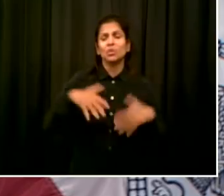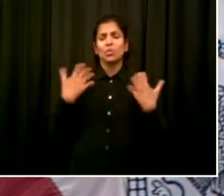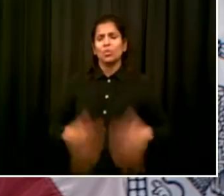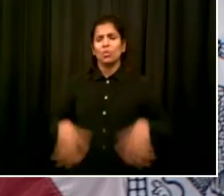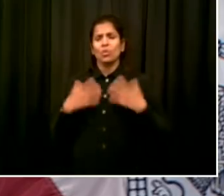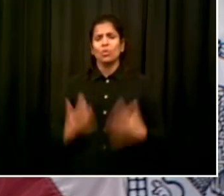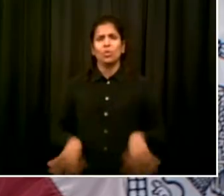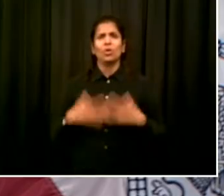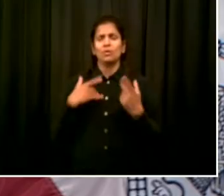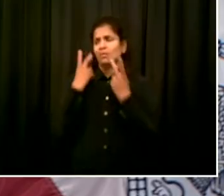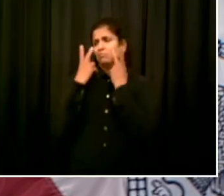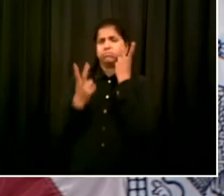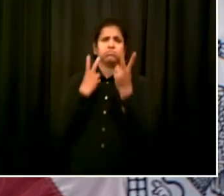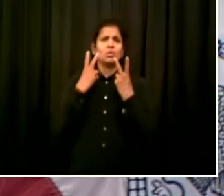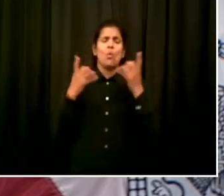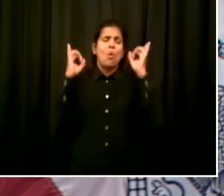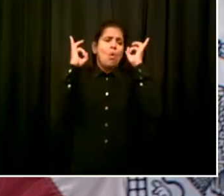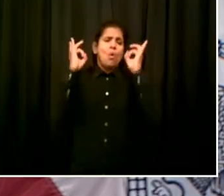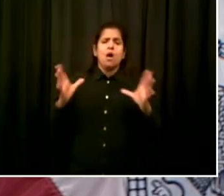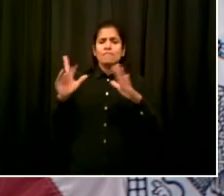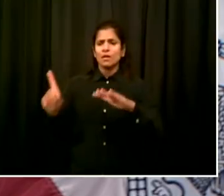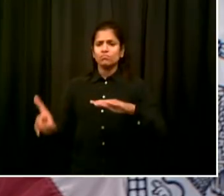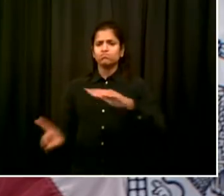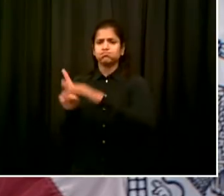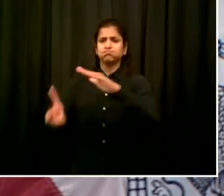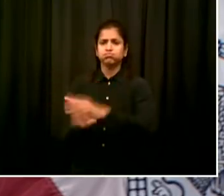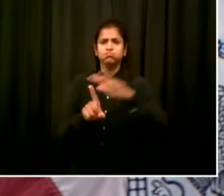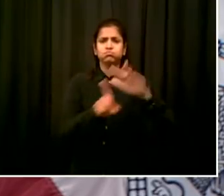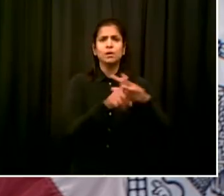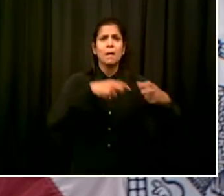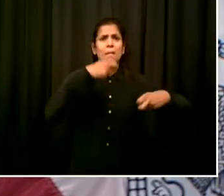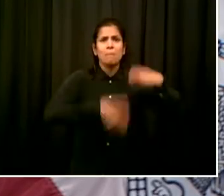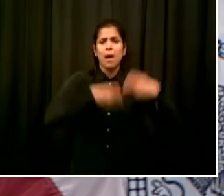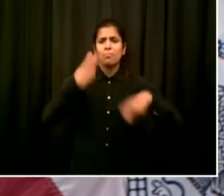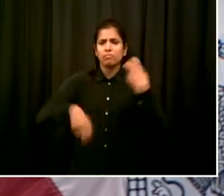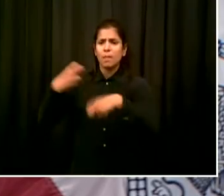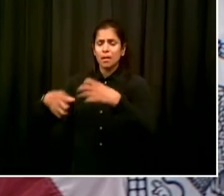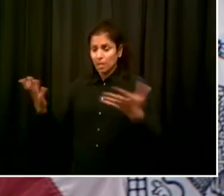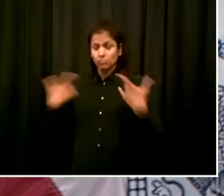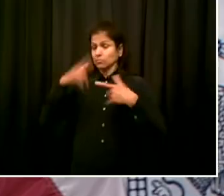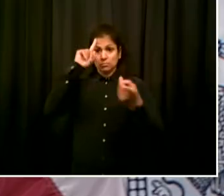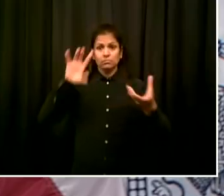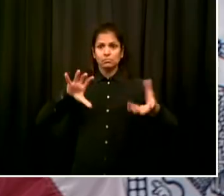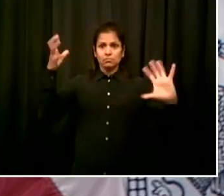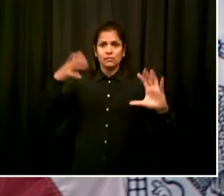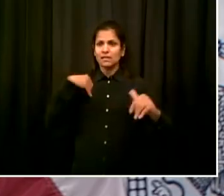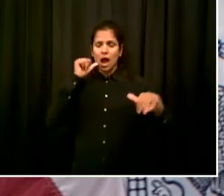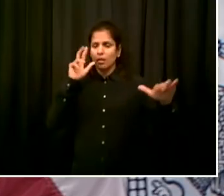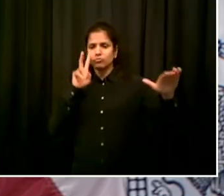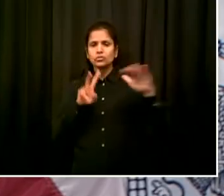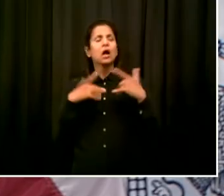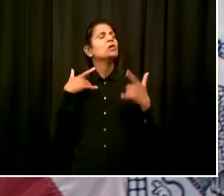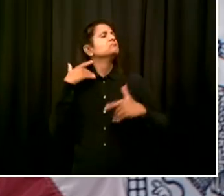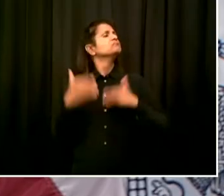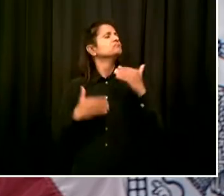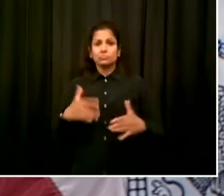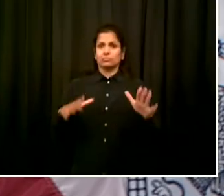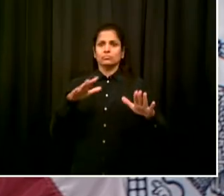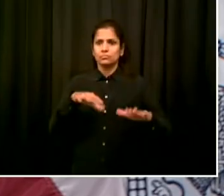A CITY HAVE GONE THROUGH SO MANY UNPREDICTABLE,